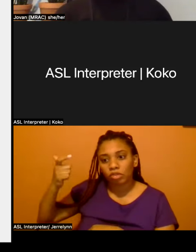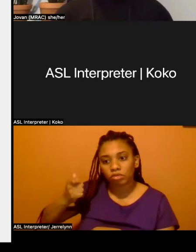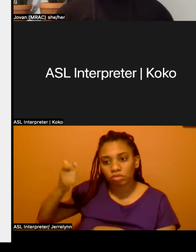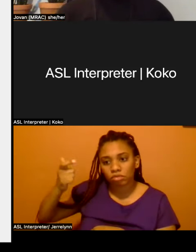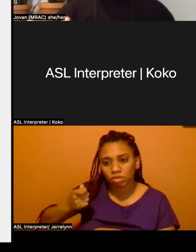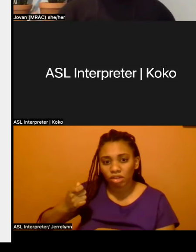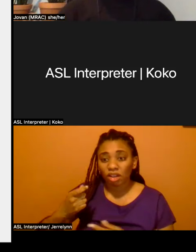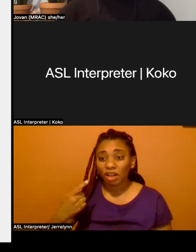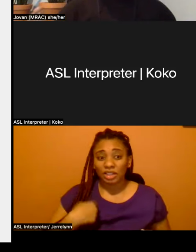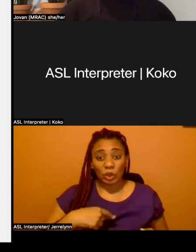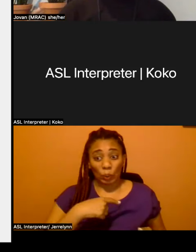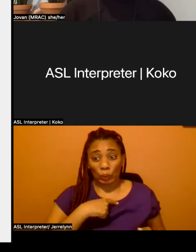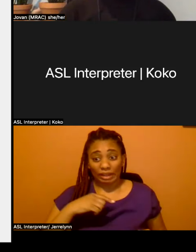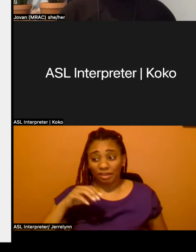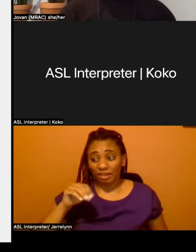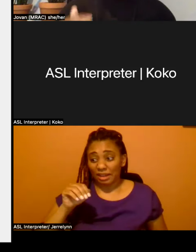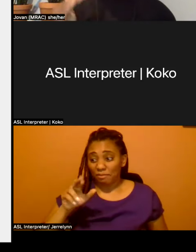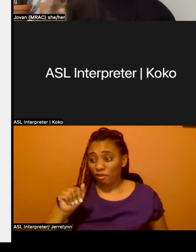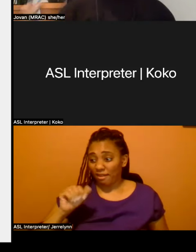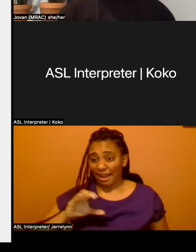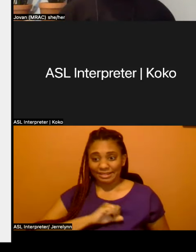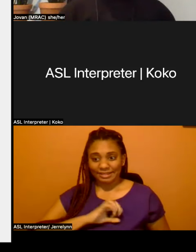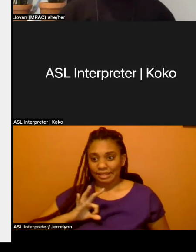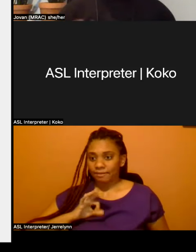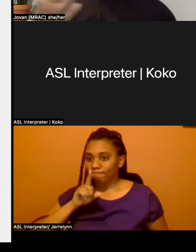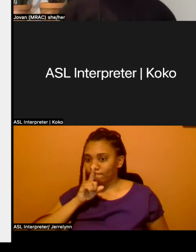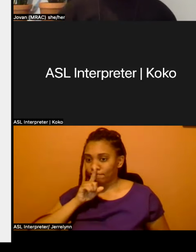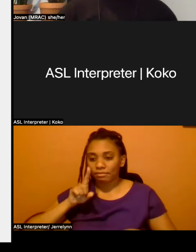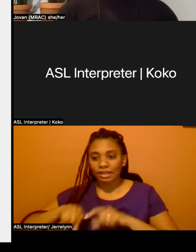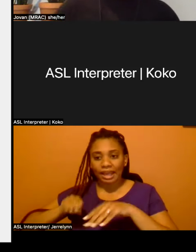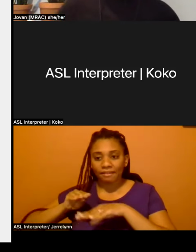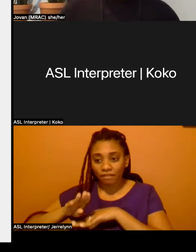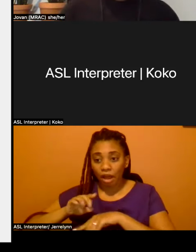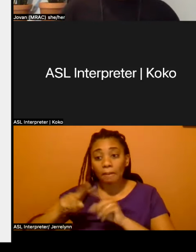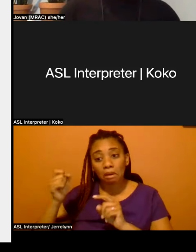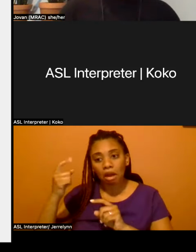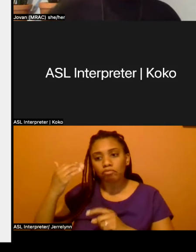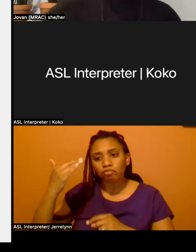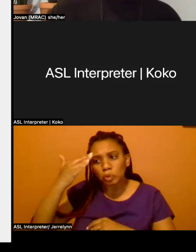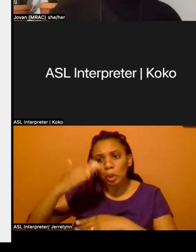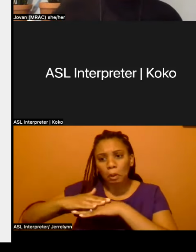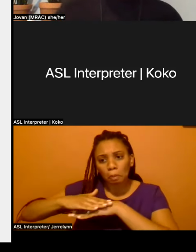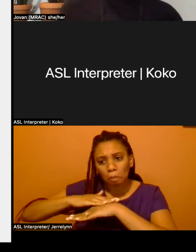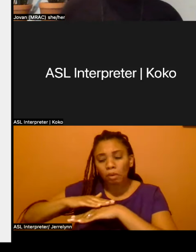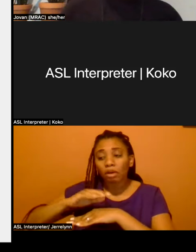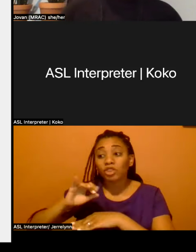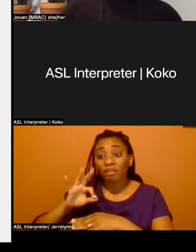advise on those specific situations, but we are aware of them. And you, if you are selected, you'll be able to work with somebody